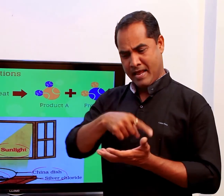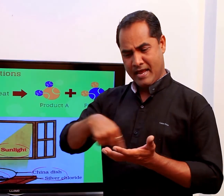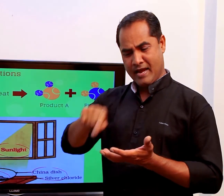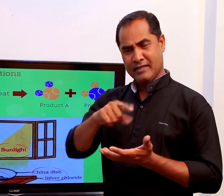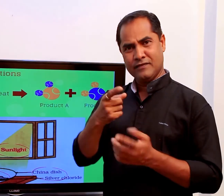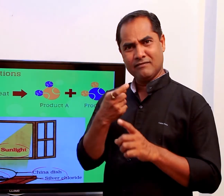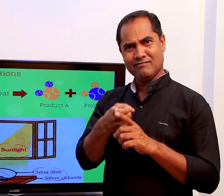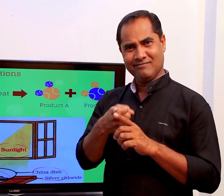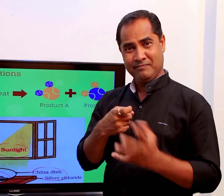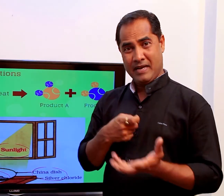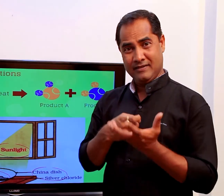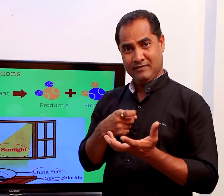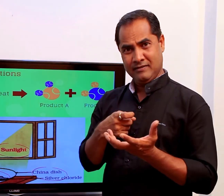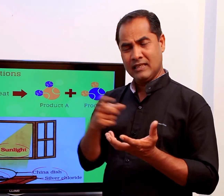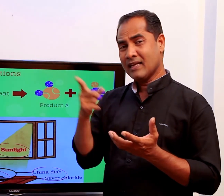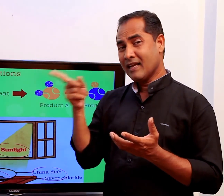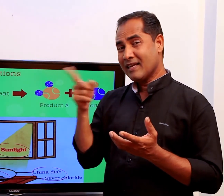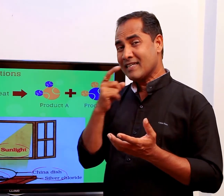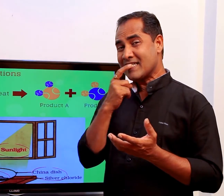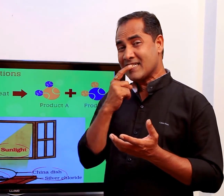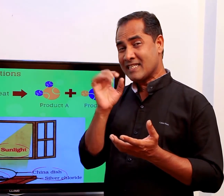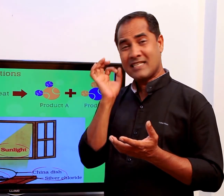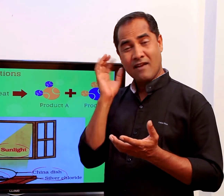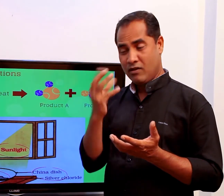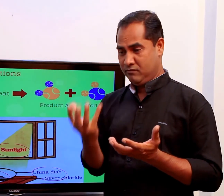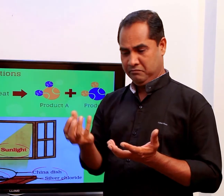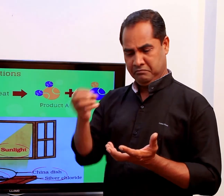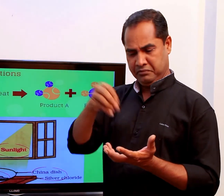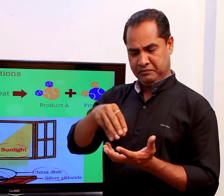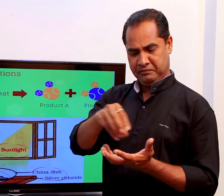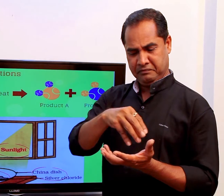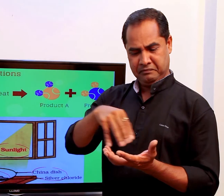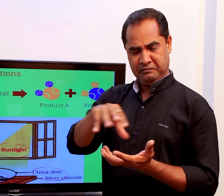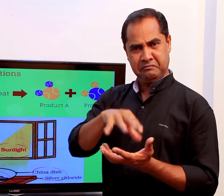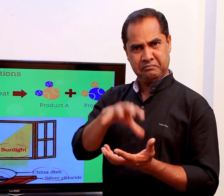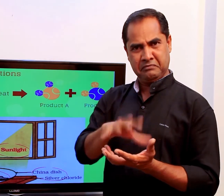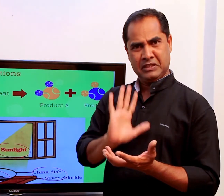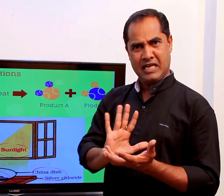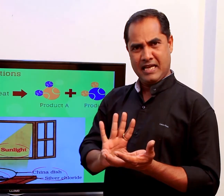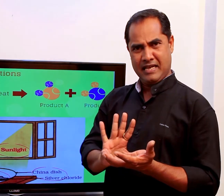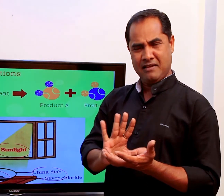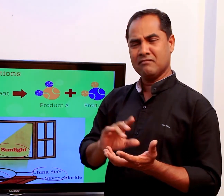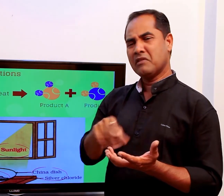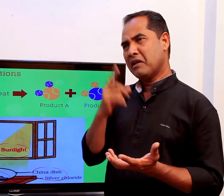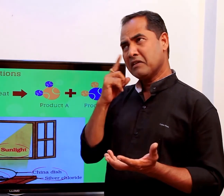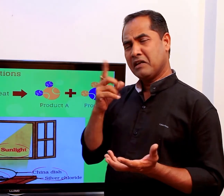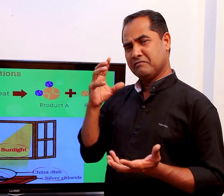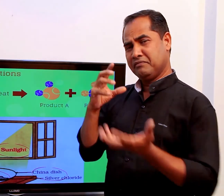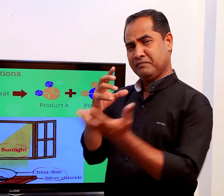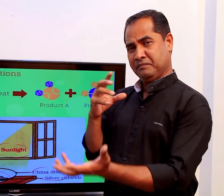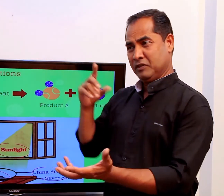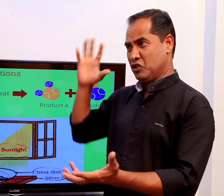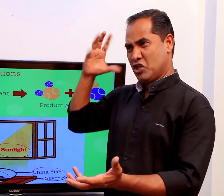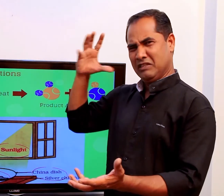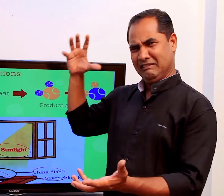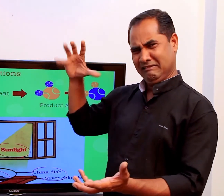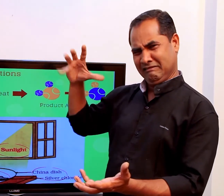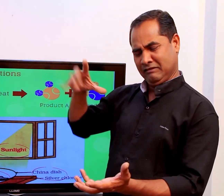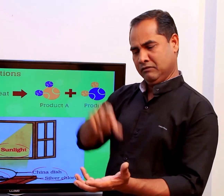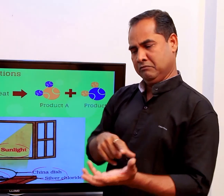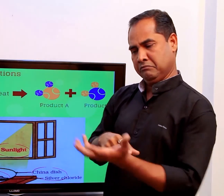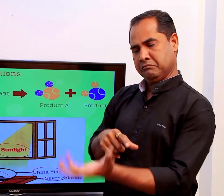so we take China dish and we put some silver chloride on it and we put it out in the Sun for